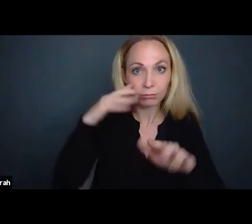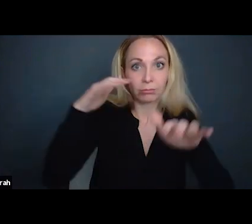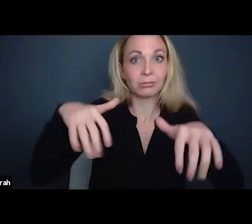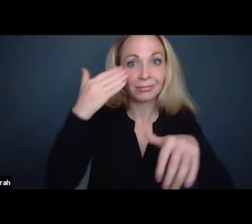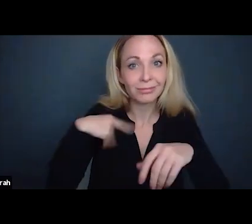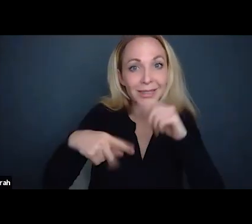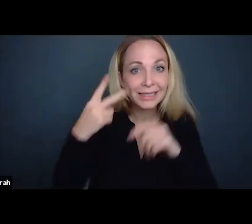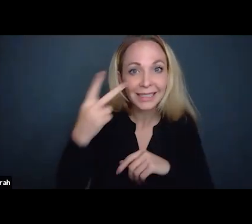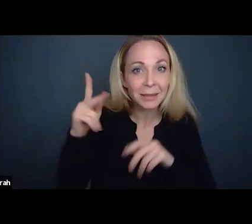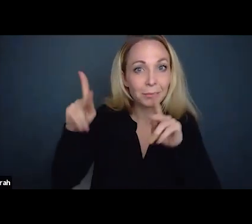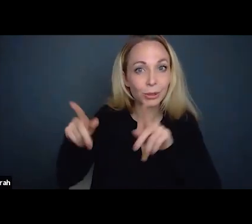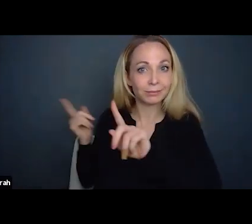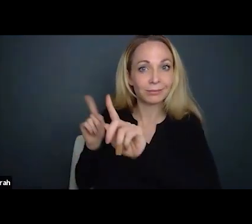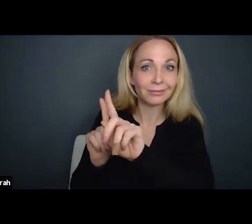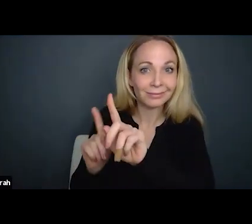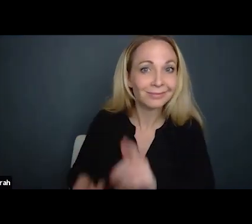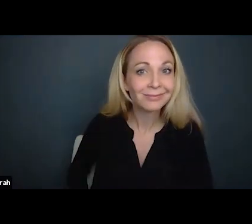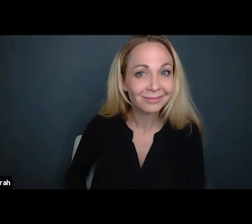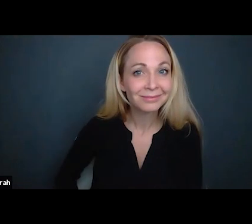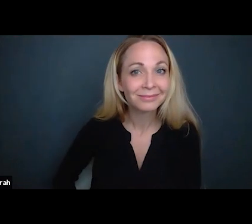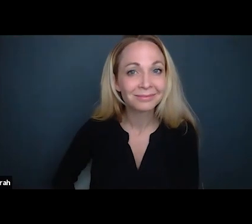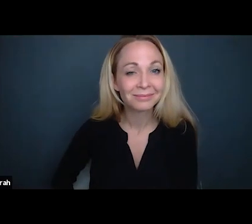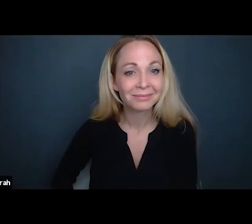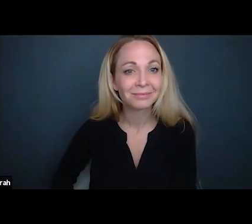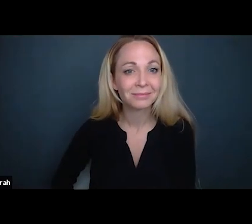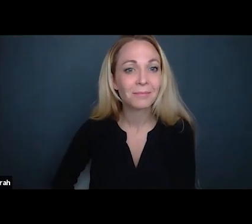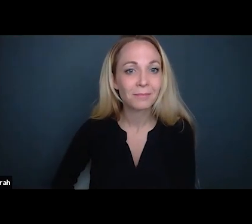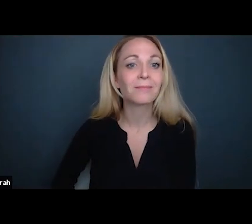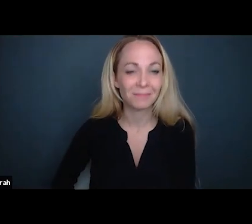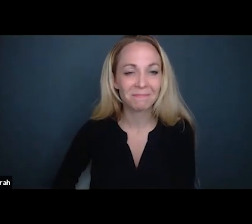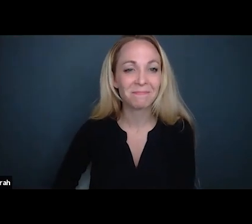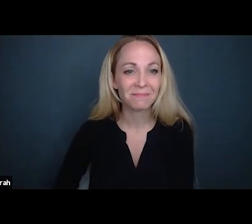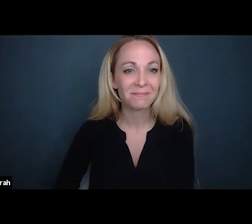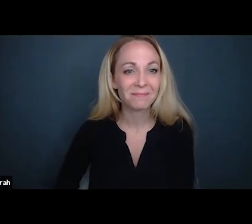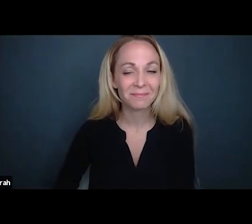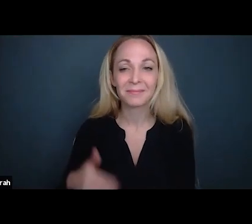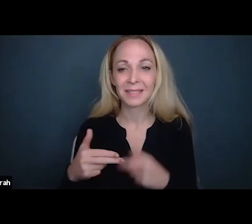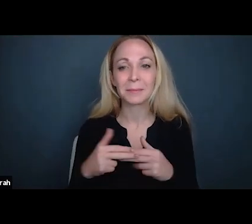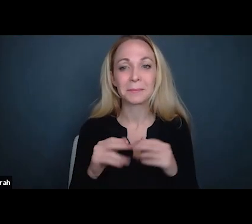see them. Next slide.